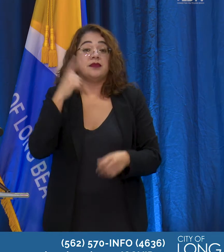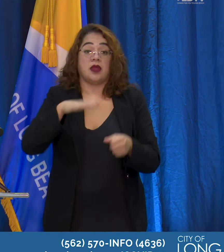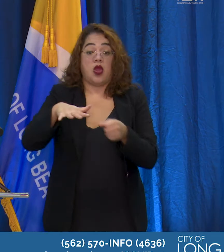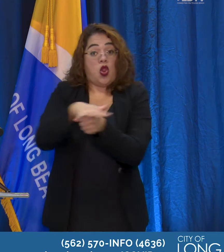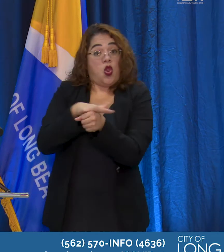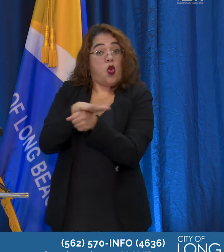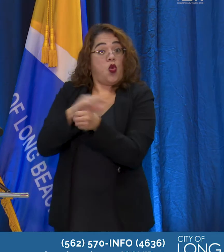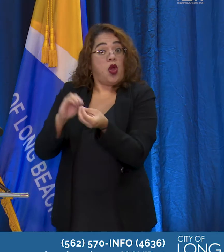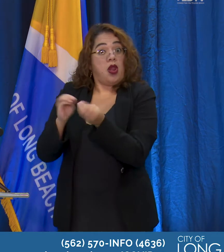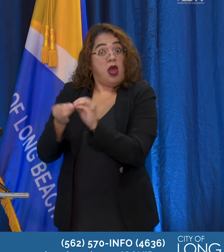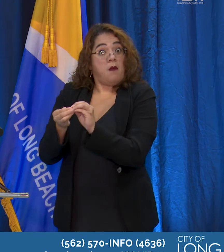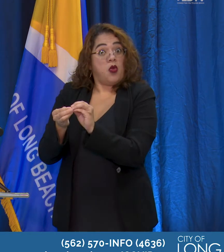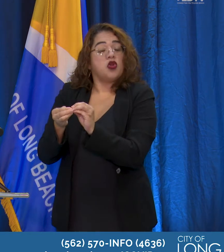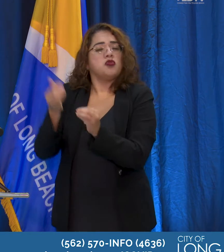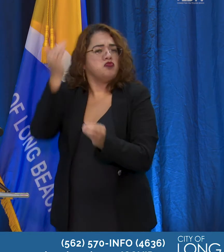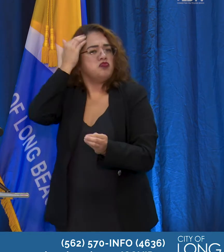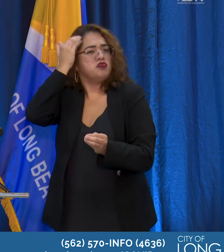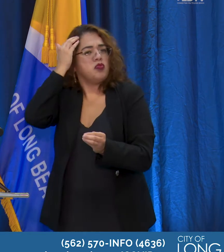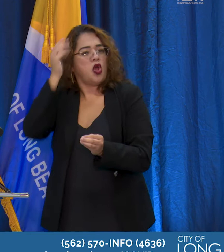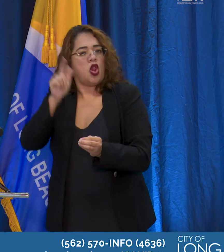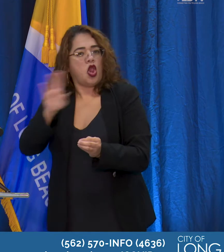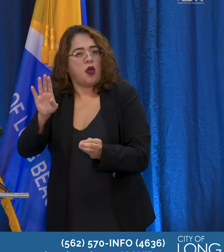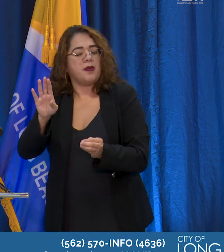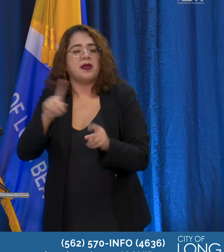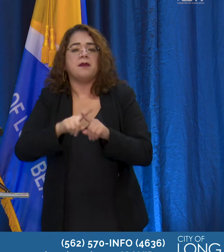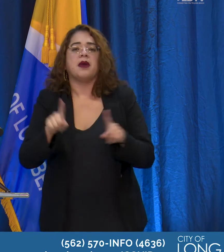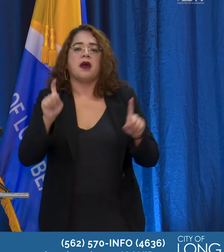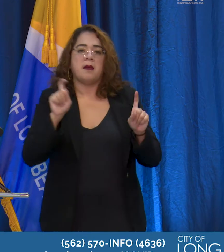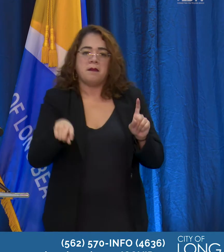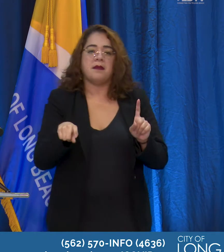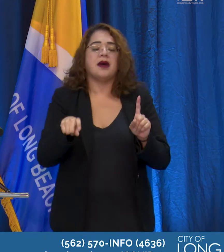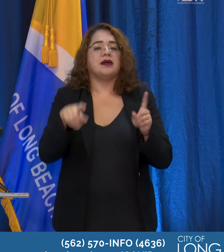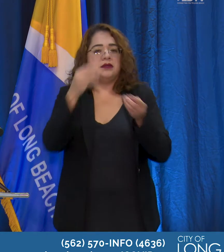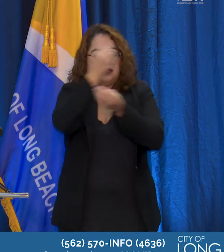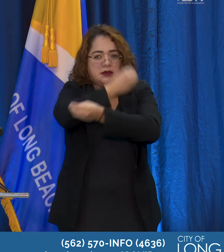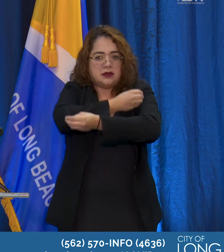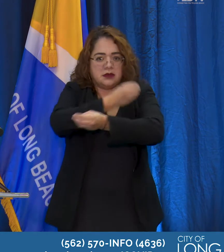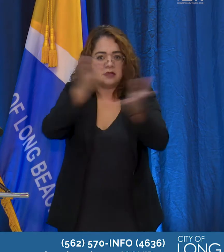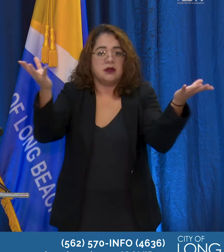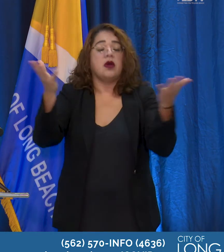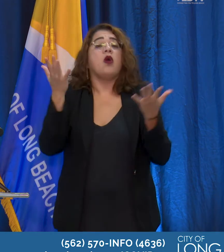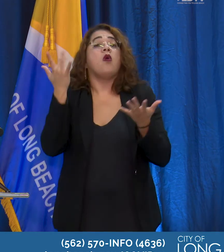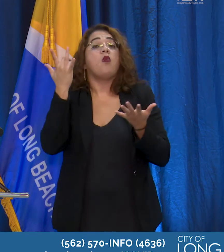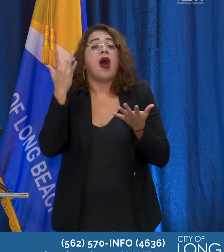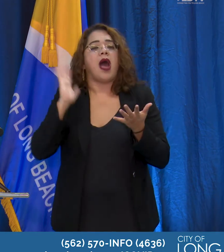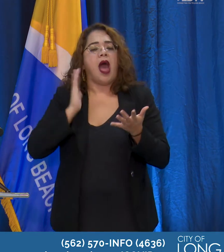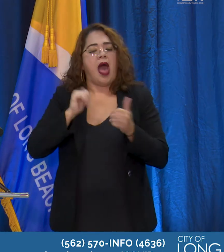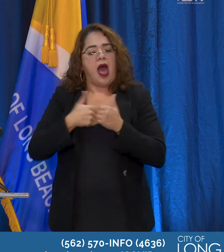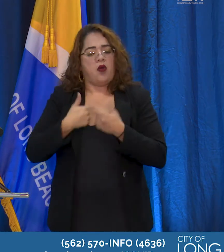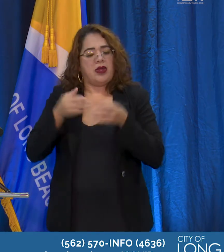determine our movement through the tiers, they provide the context for our local decision making. I'd like to share how we're doing as a